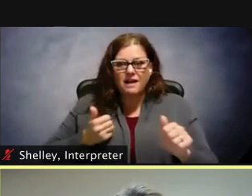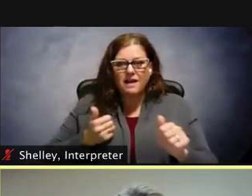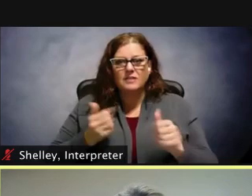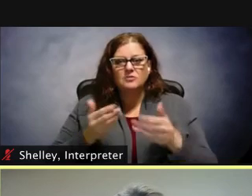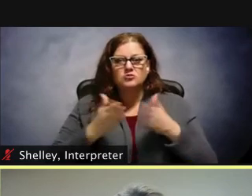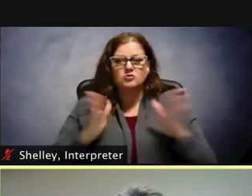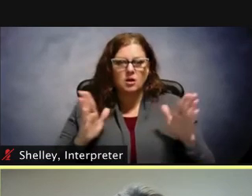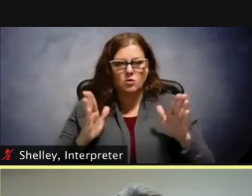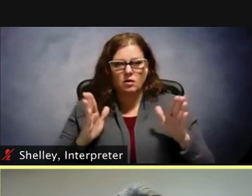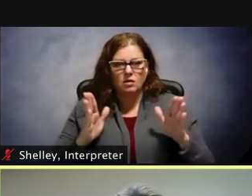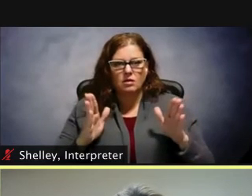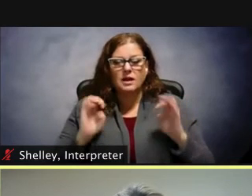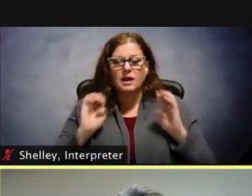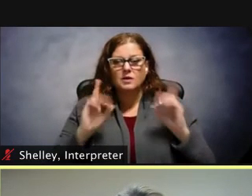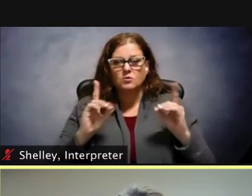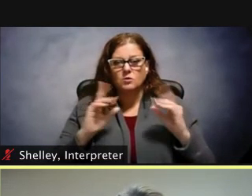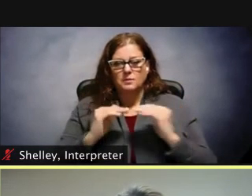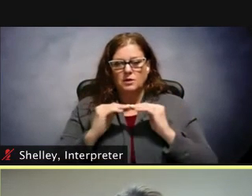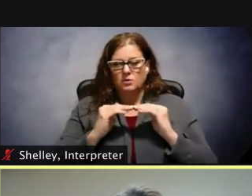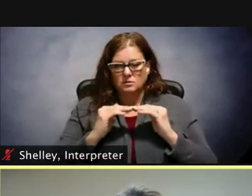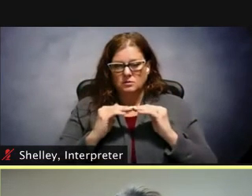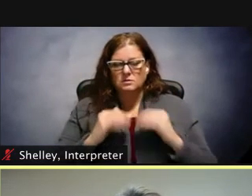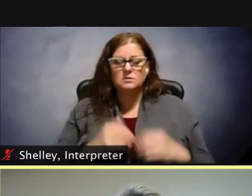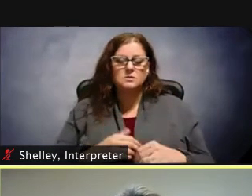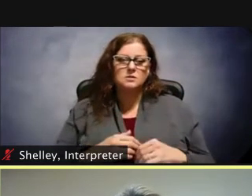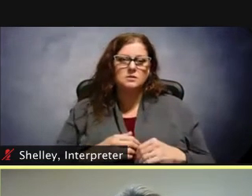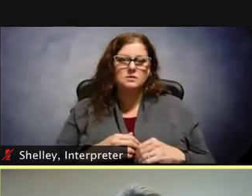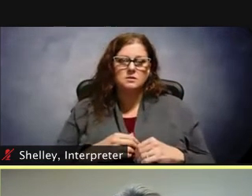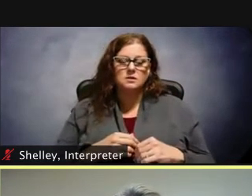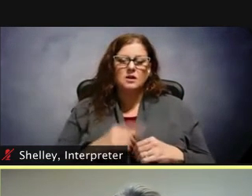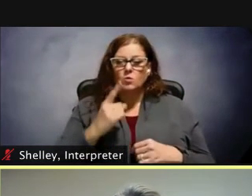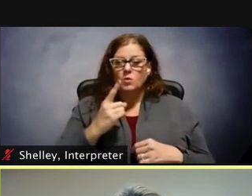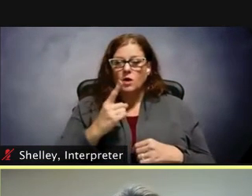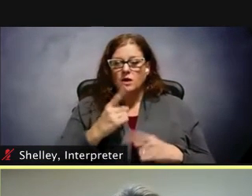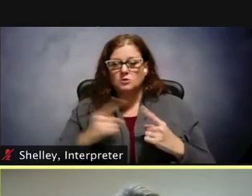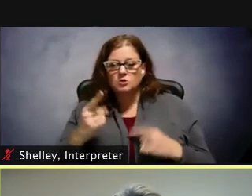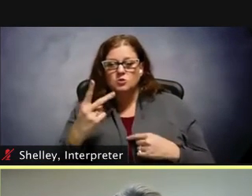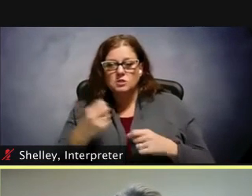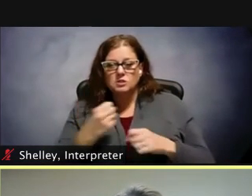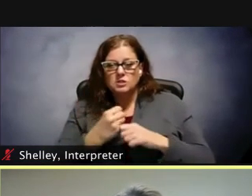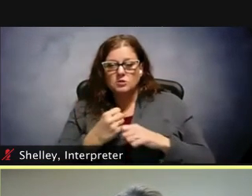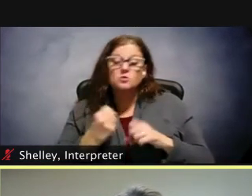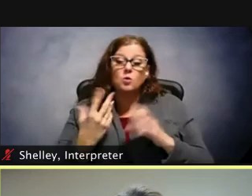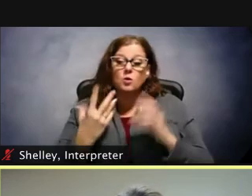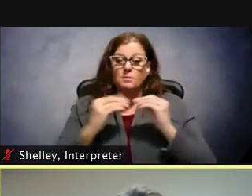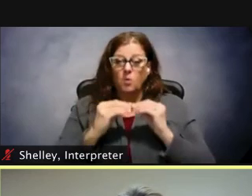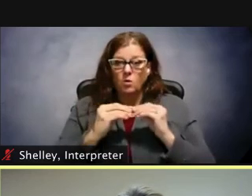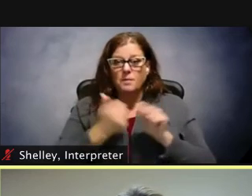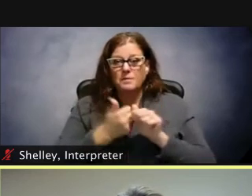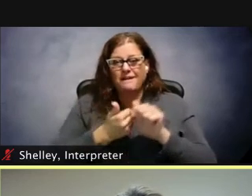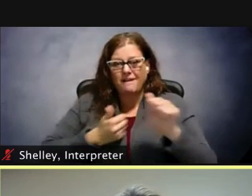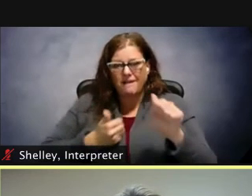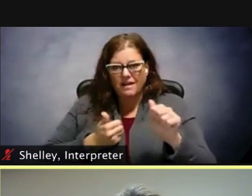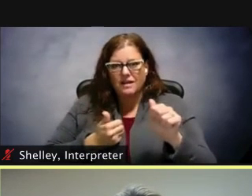general ed peers. So one to two years or more to be in that self contained class,